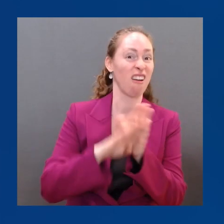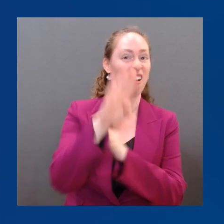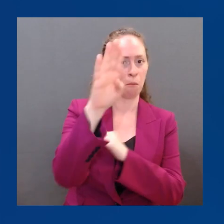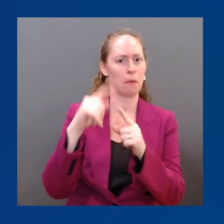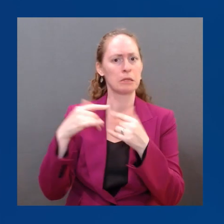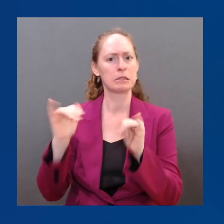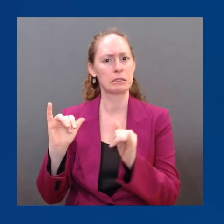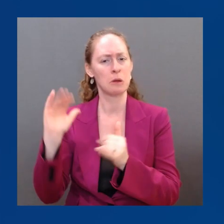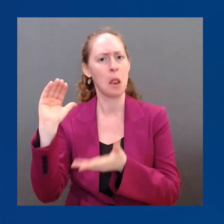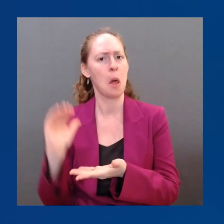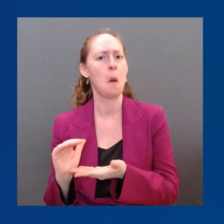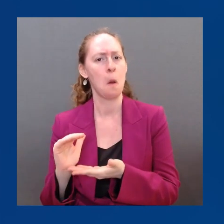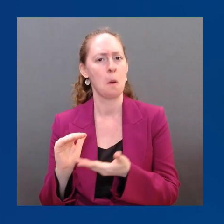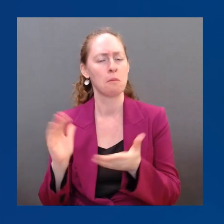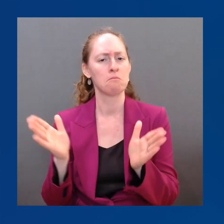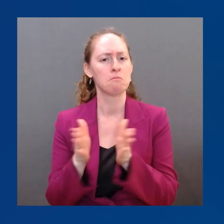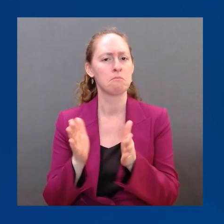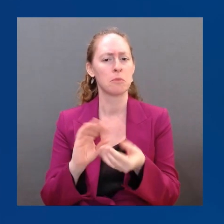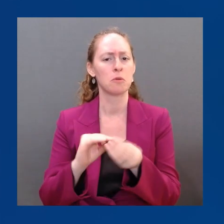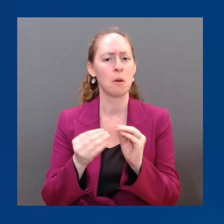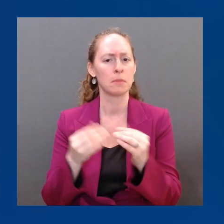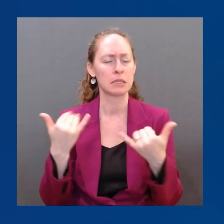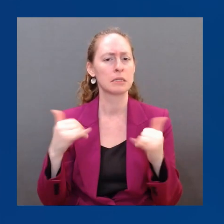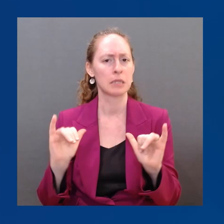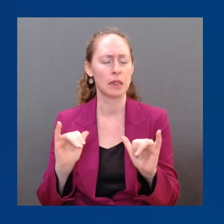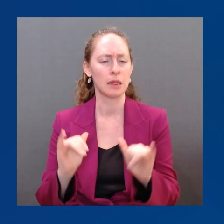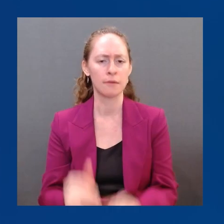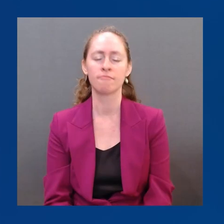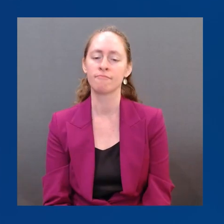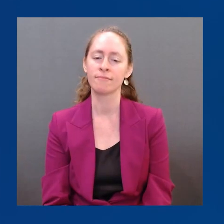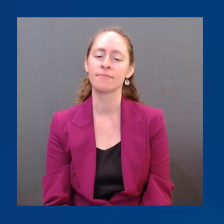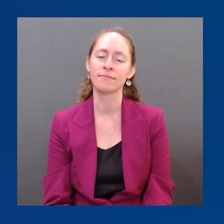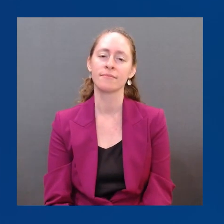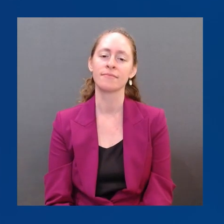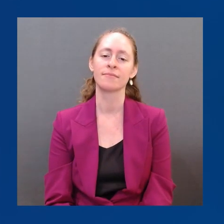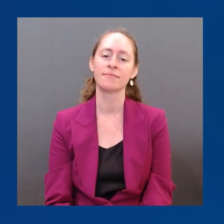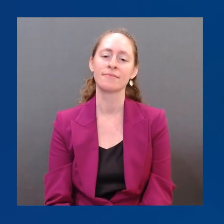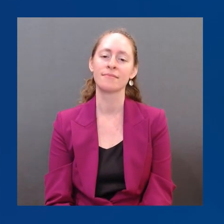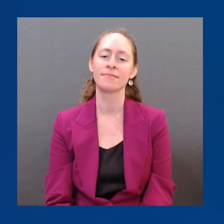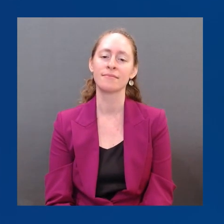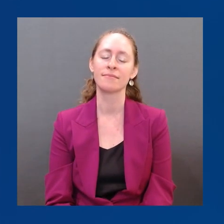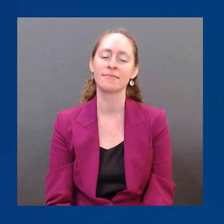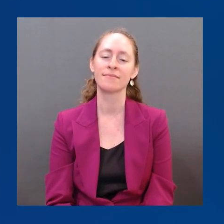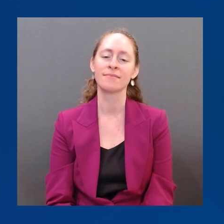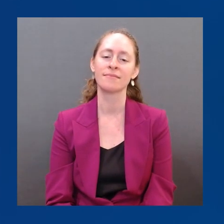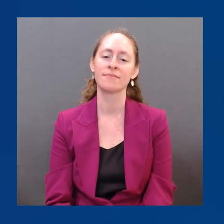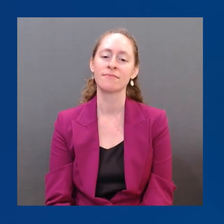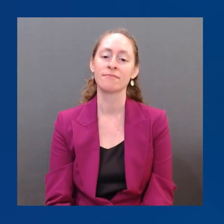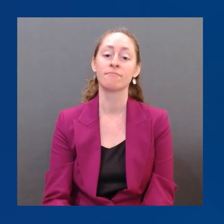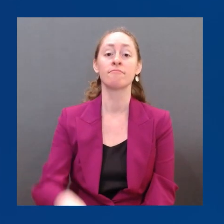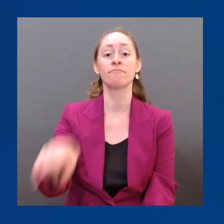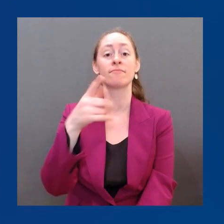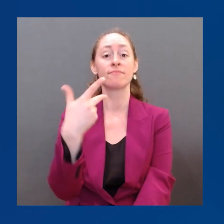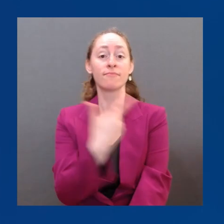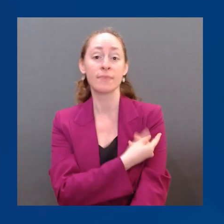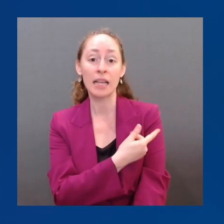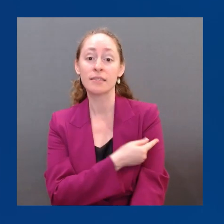But I really think that, beyond the vaccinations and boosting, which are making a very big difference, I think Paxlovid is making a very big difference as well.